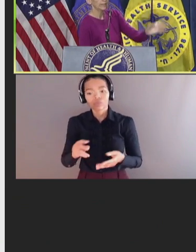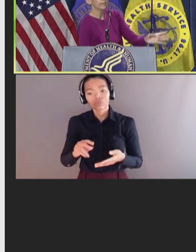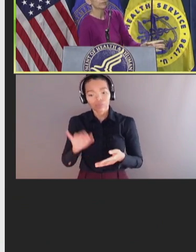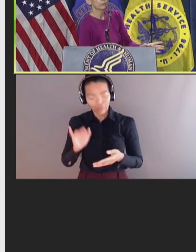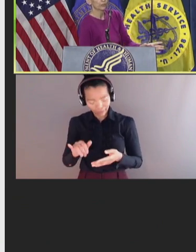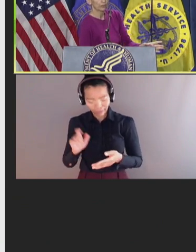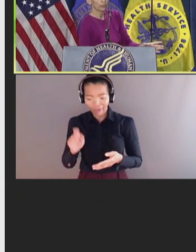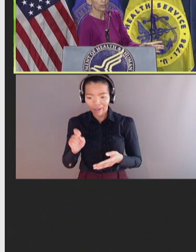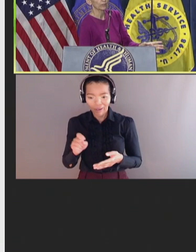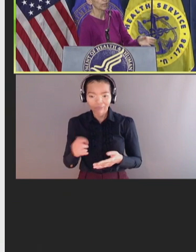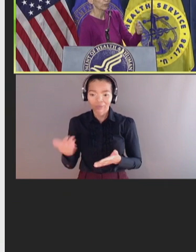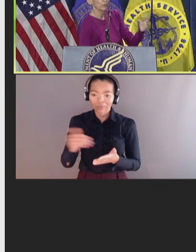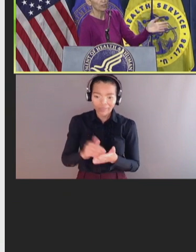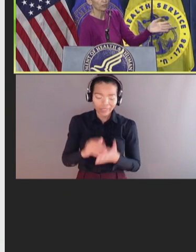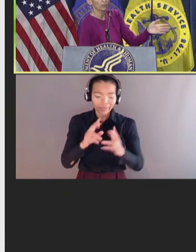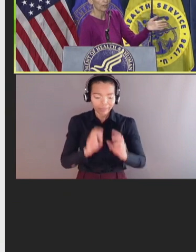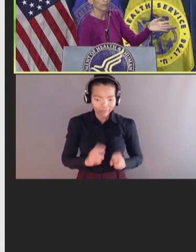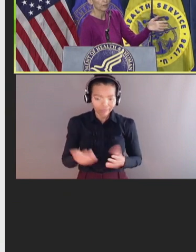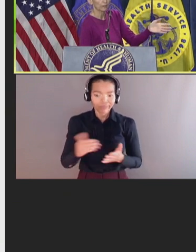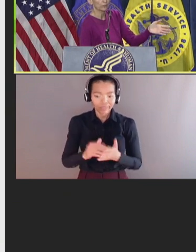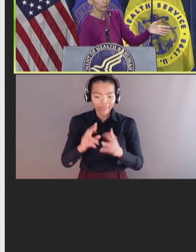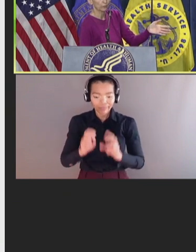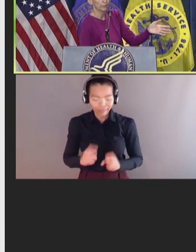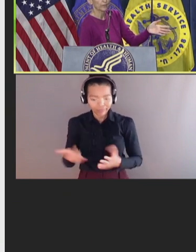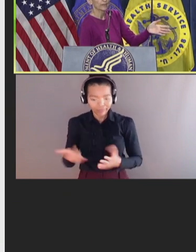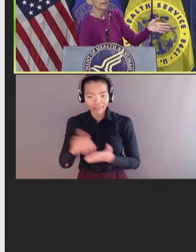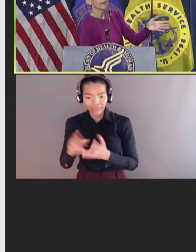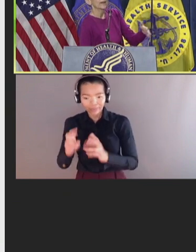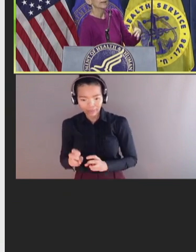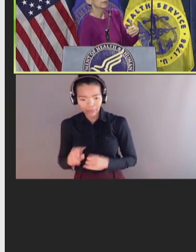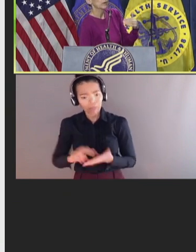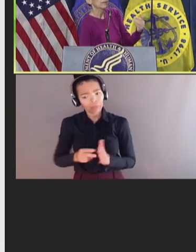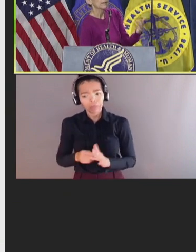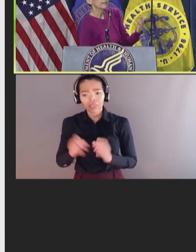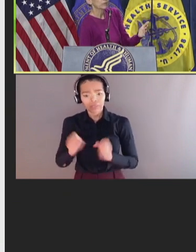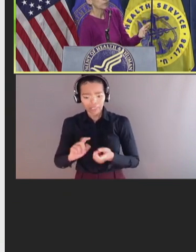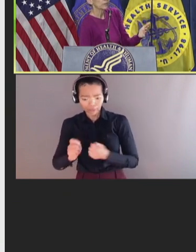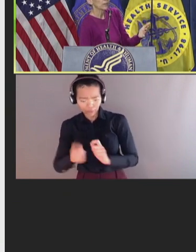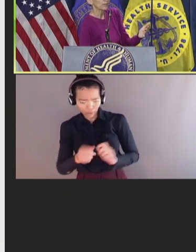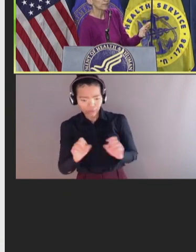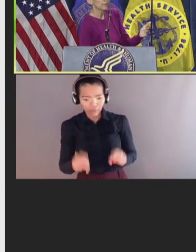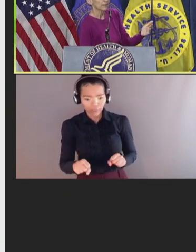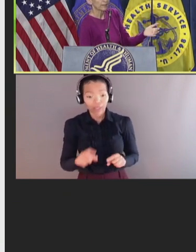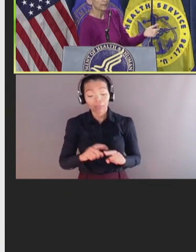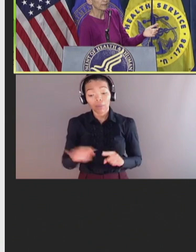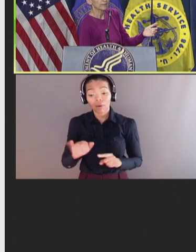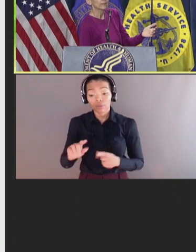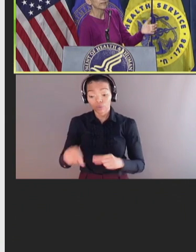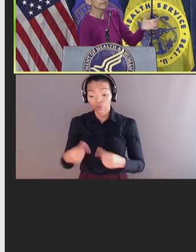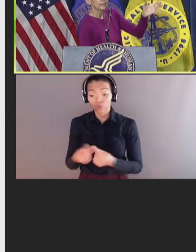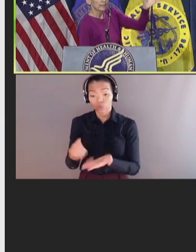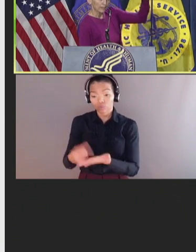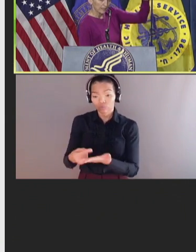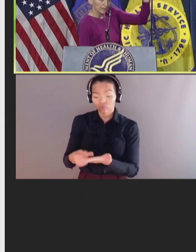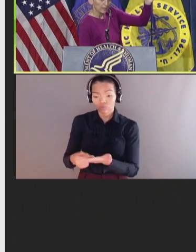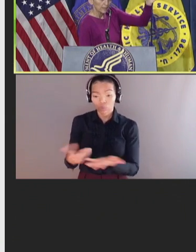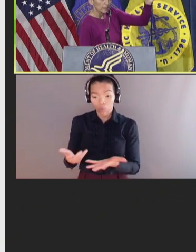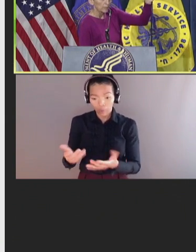research design. You can't change this halfway through. And one thing the group discussed is,